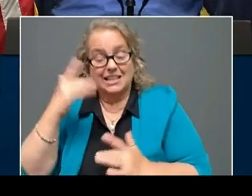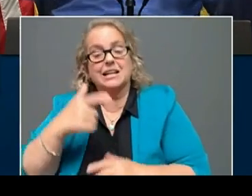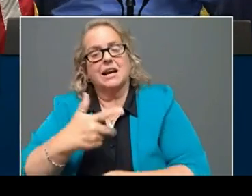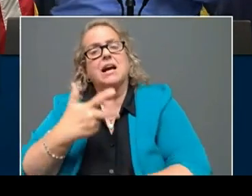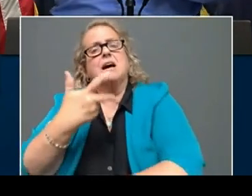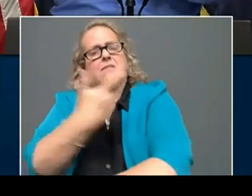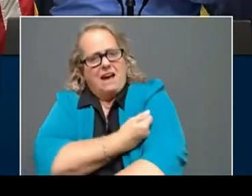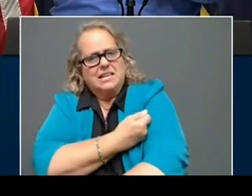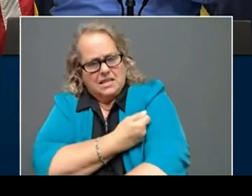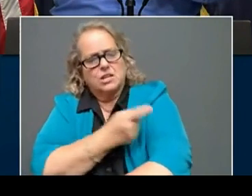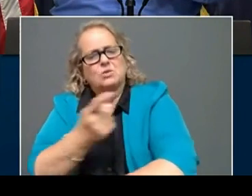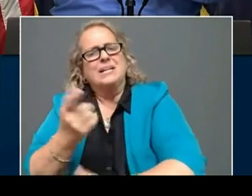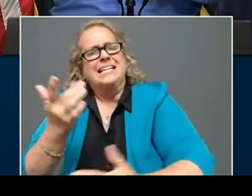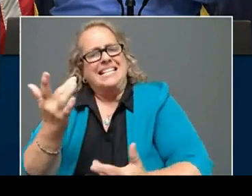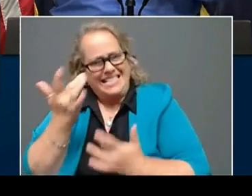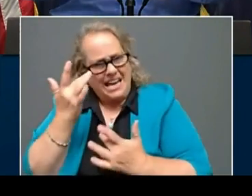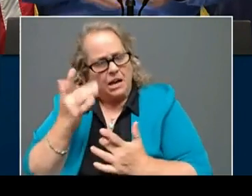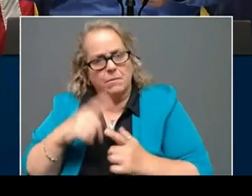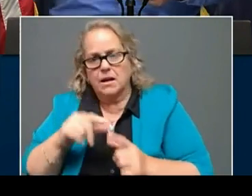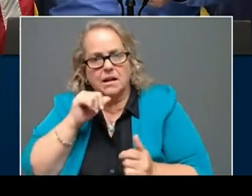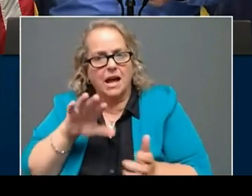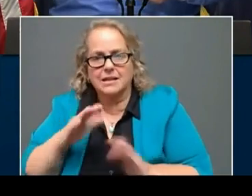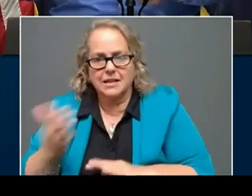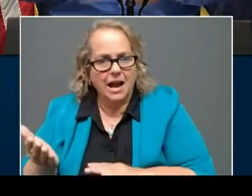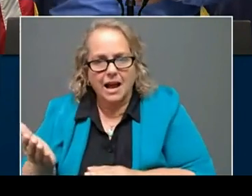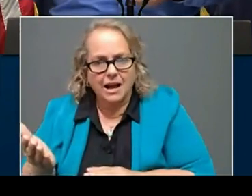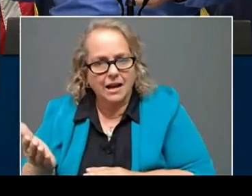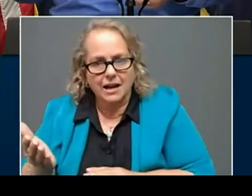occurs from this point forward, unless we get new strains even beyond the